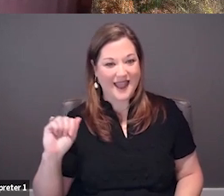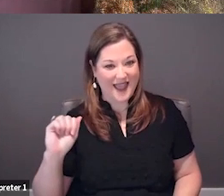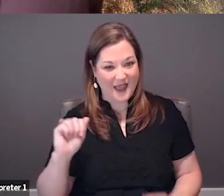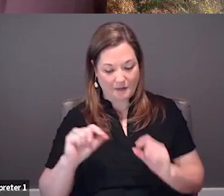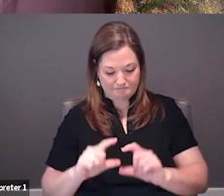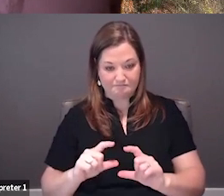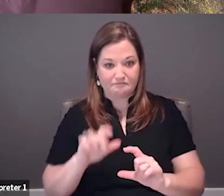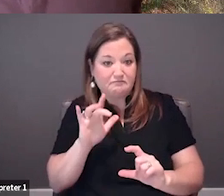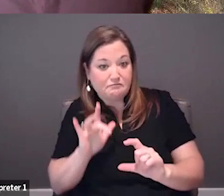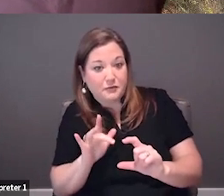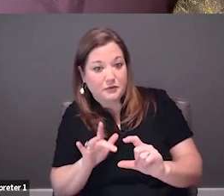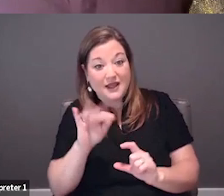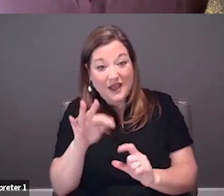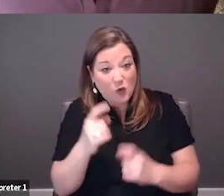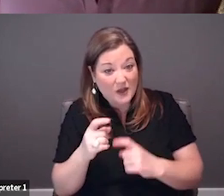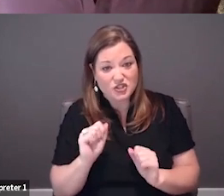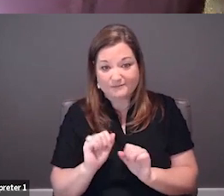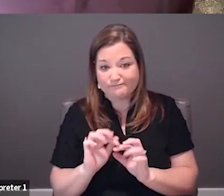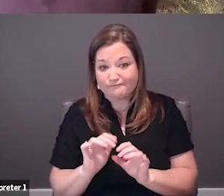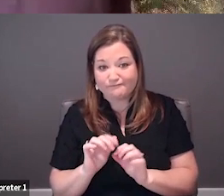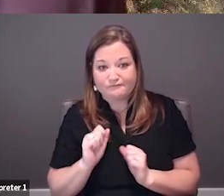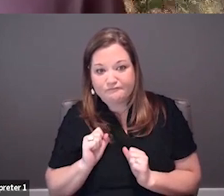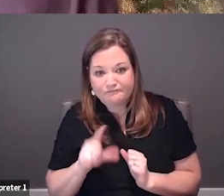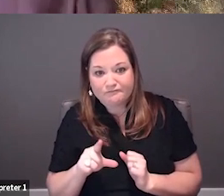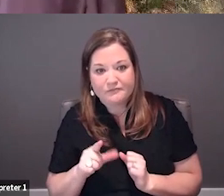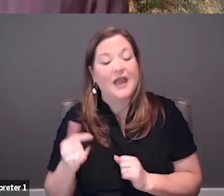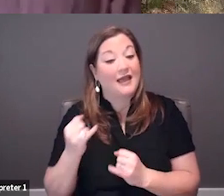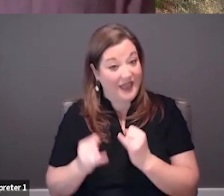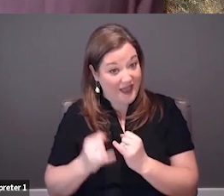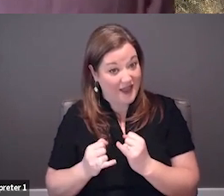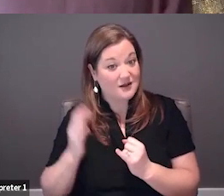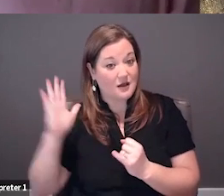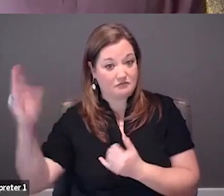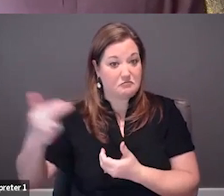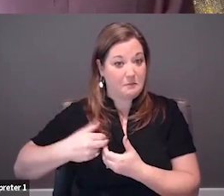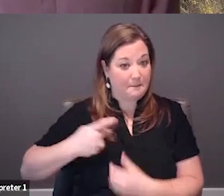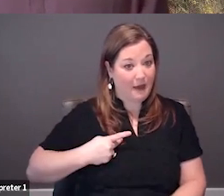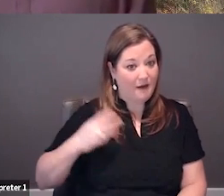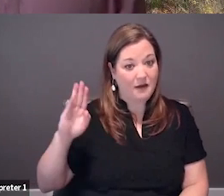If you have questions, please post them in there. I will join at the end to pass those along to Quay.